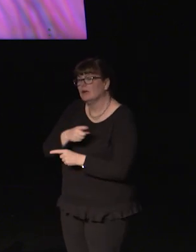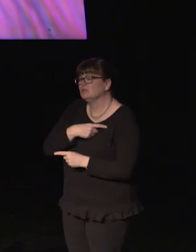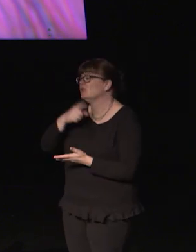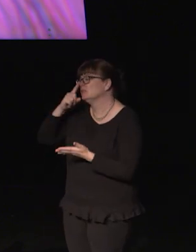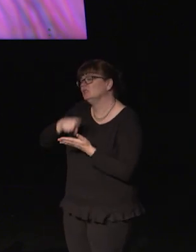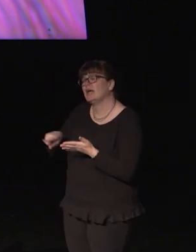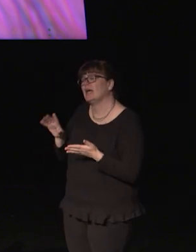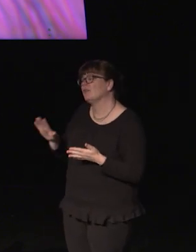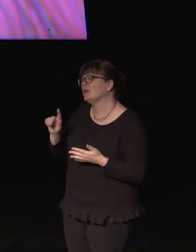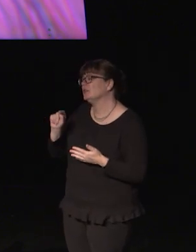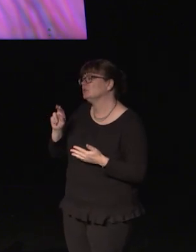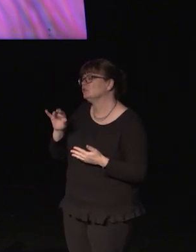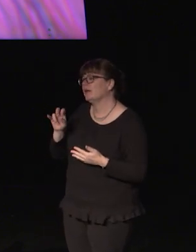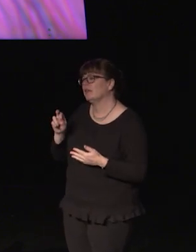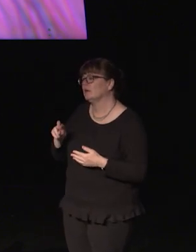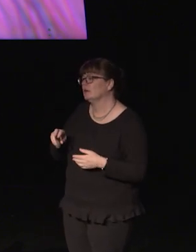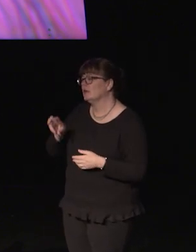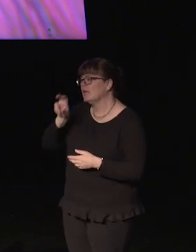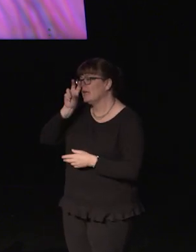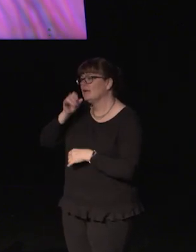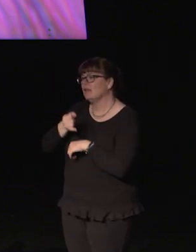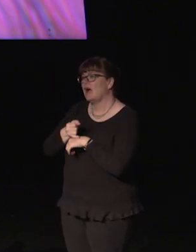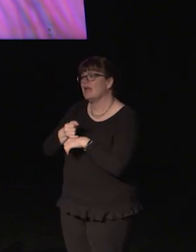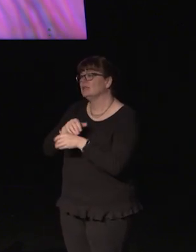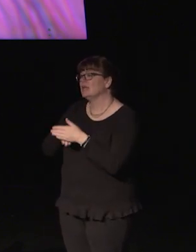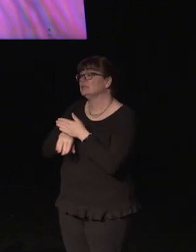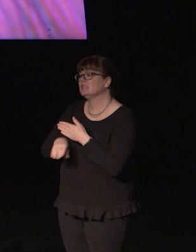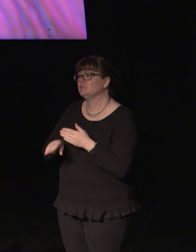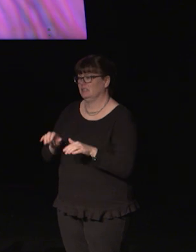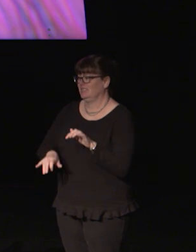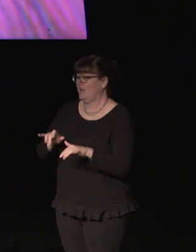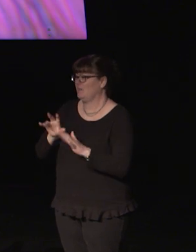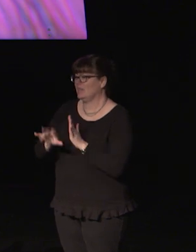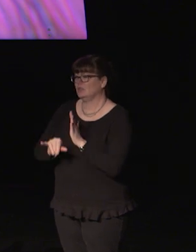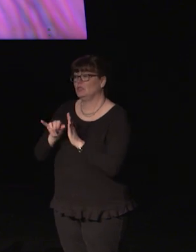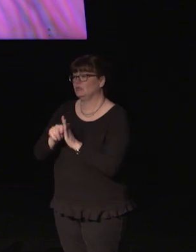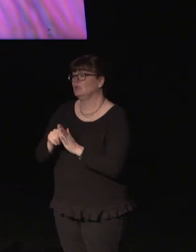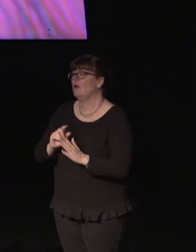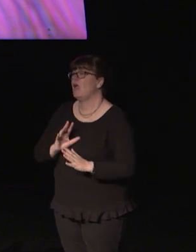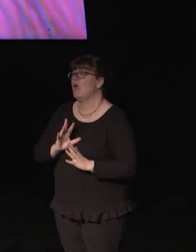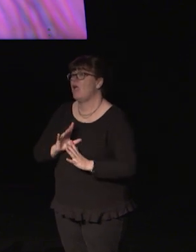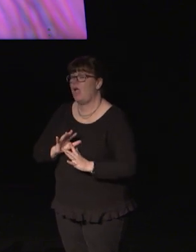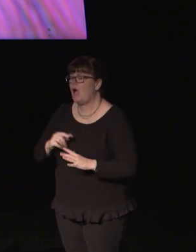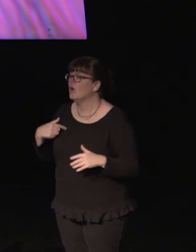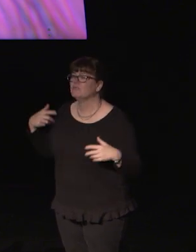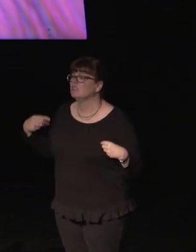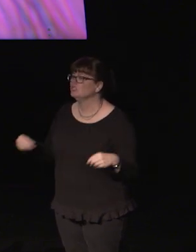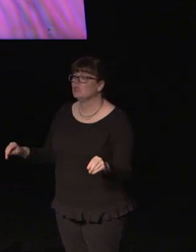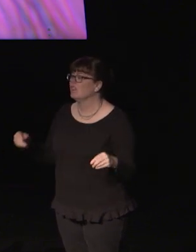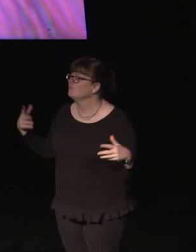Go look up the... You go island accessibility. Just go type that into YouTube. Cool. -Sold. I want it now.